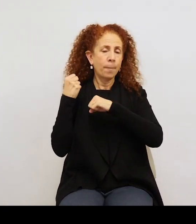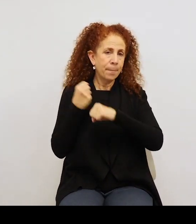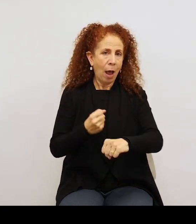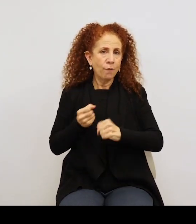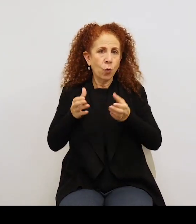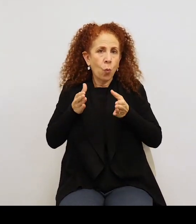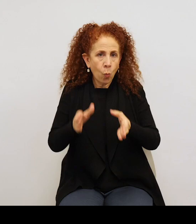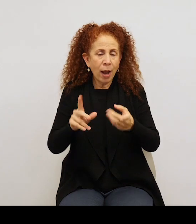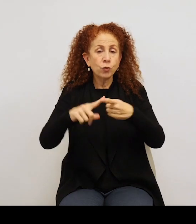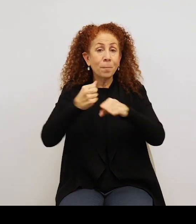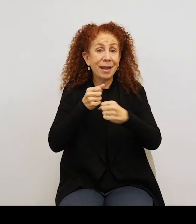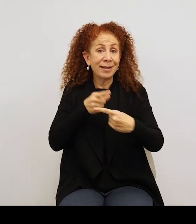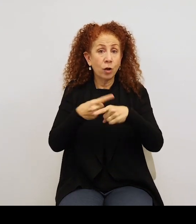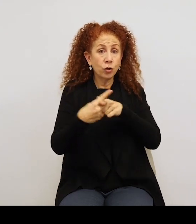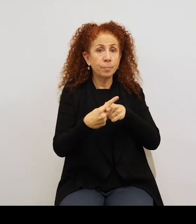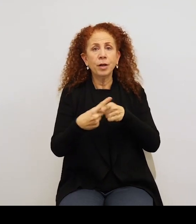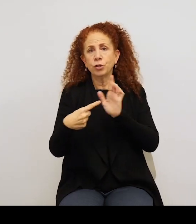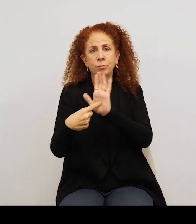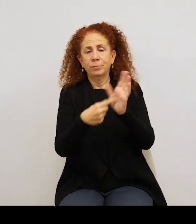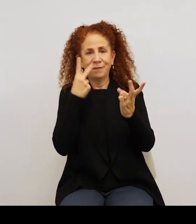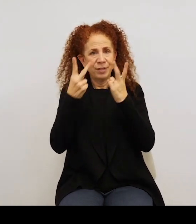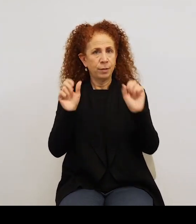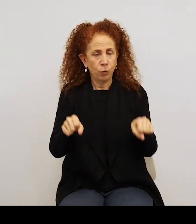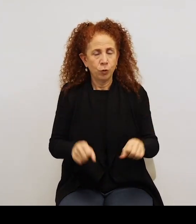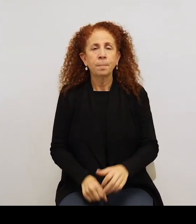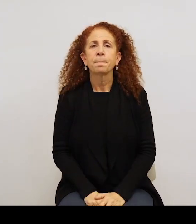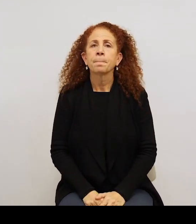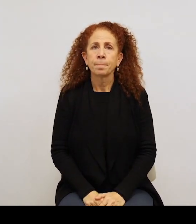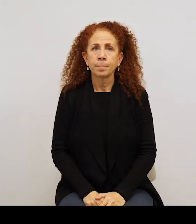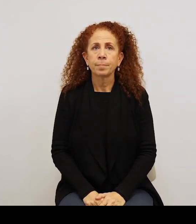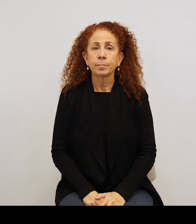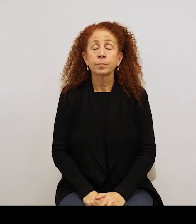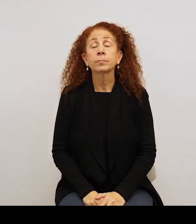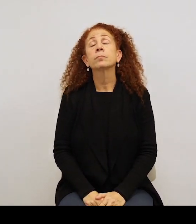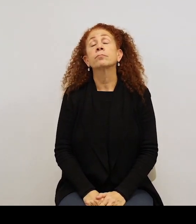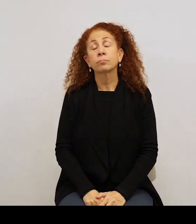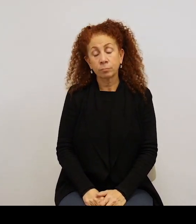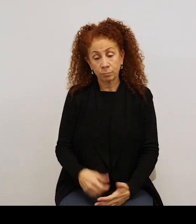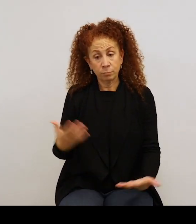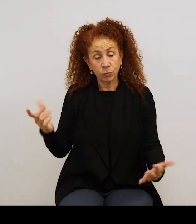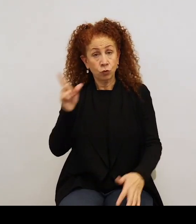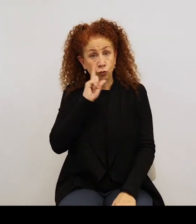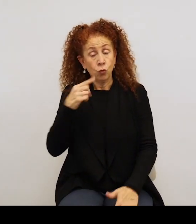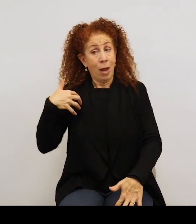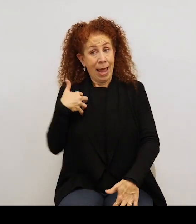to make these contradictions visible. On the one hand, animals are considered